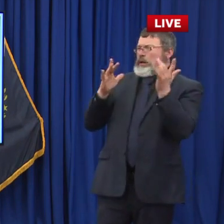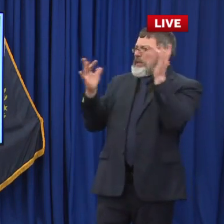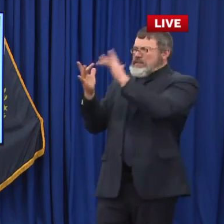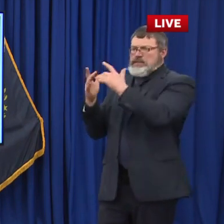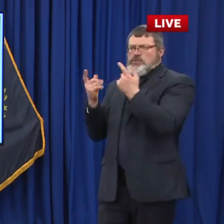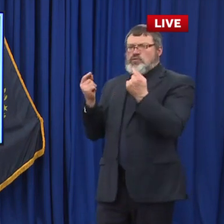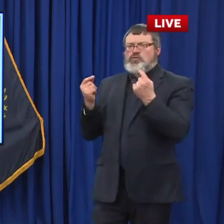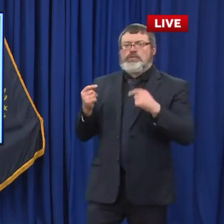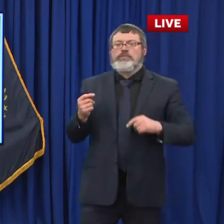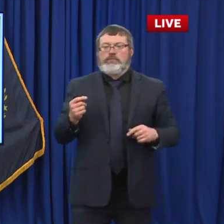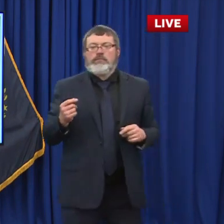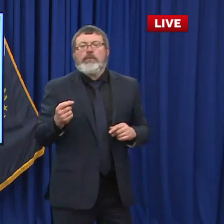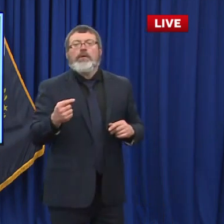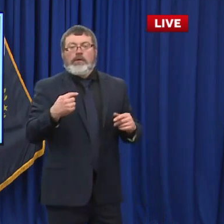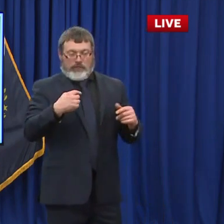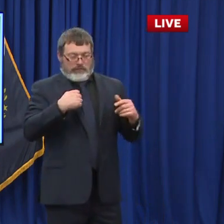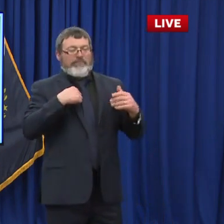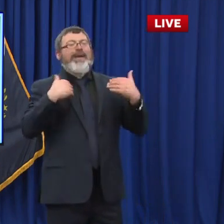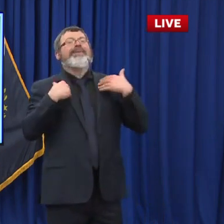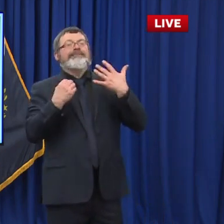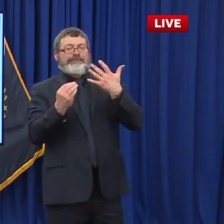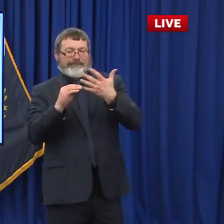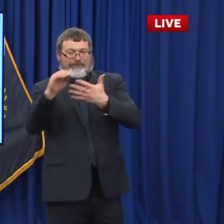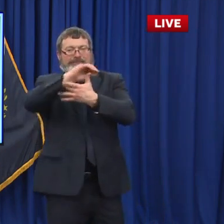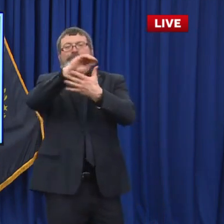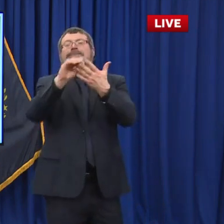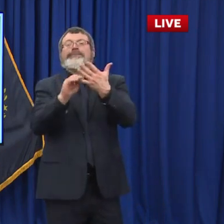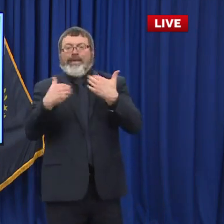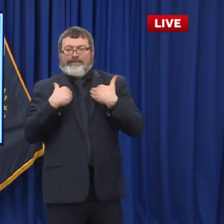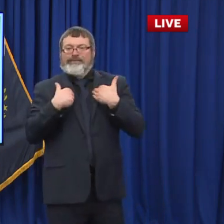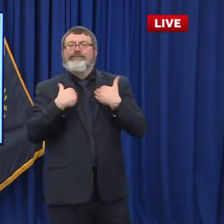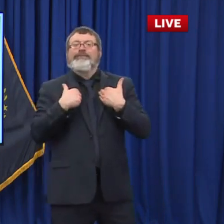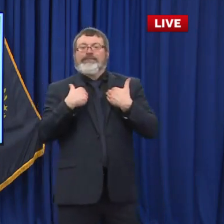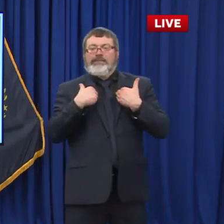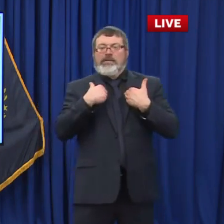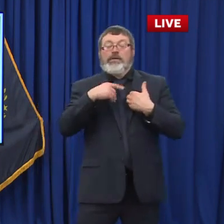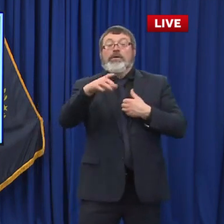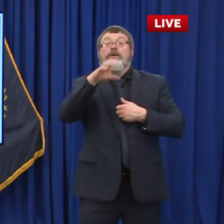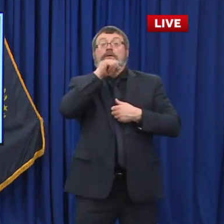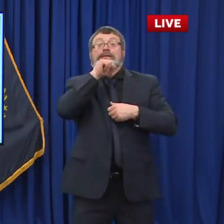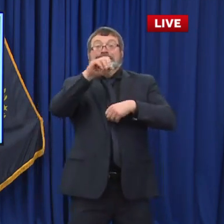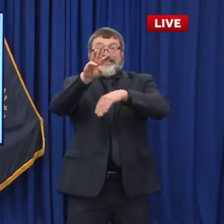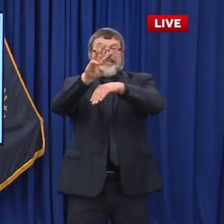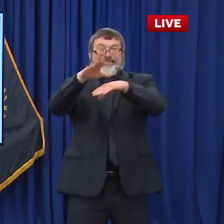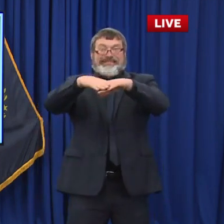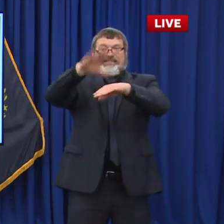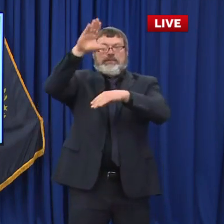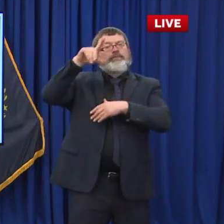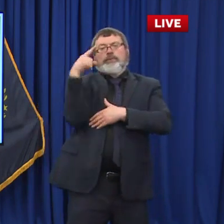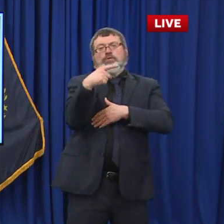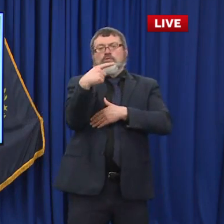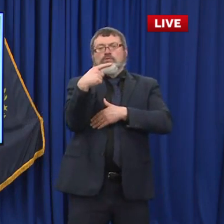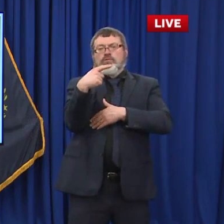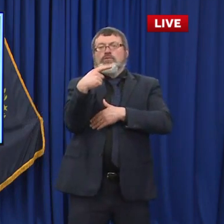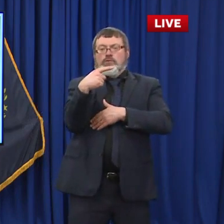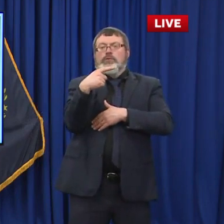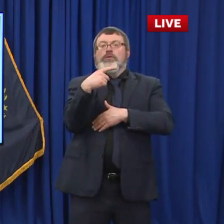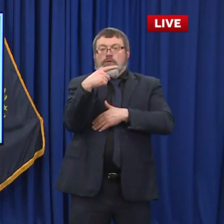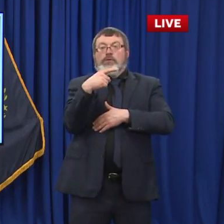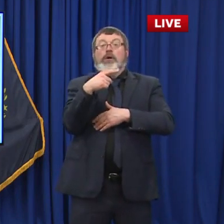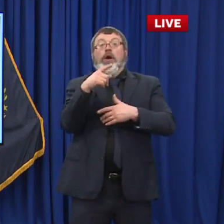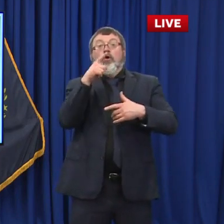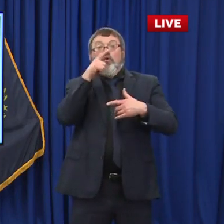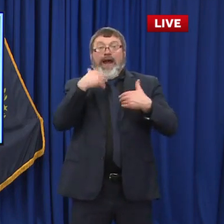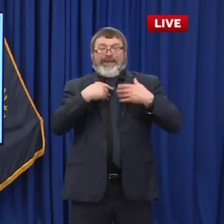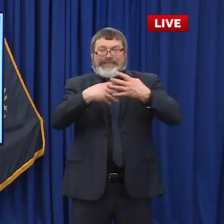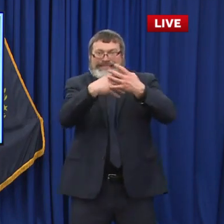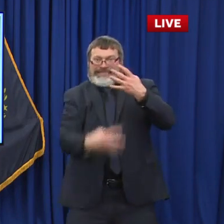I THINK YOU KNOW, WE HAVE DIFFERENT PRIORITY POPULATIONS AND OBVIOUSLY PEOPLE OVER 65 IS GOING TO BE TO BE A PRIORITY POPULATION PEOPLE WITH UNDERLYING MEDICAL CONDITIONS